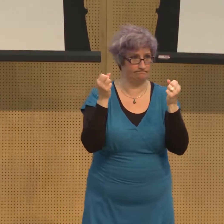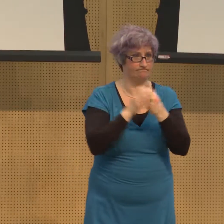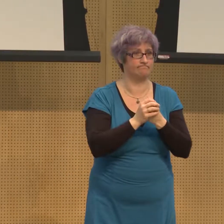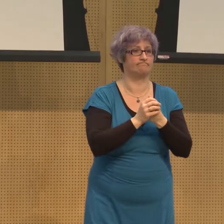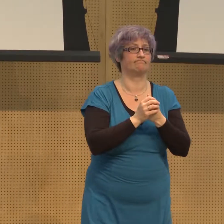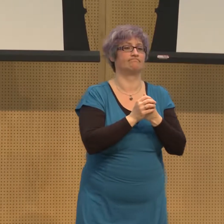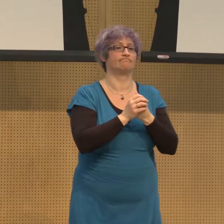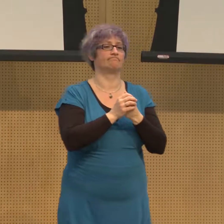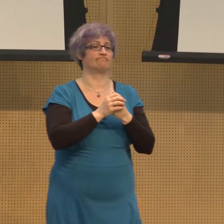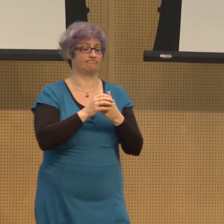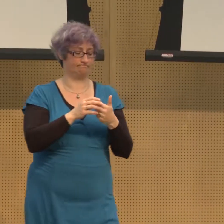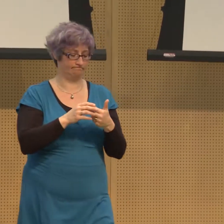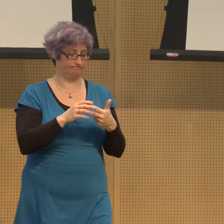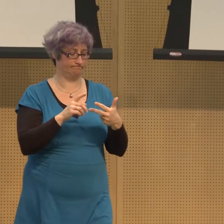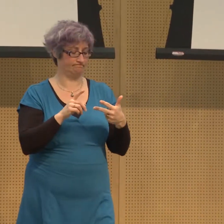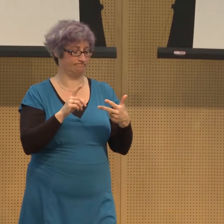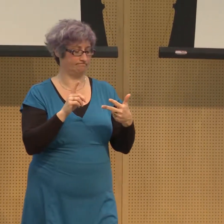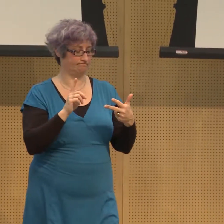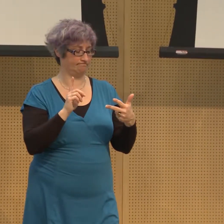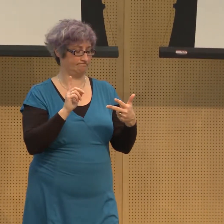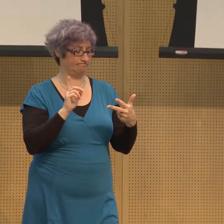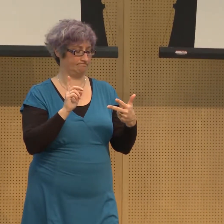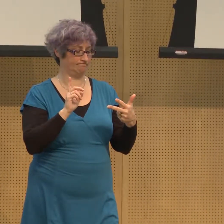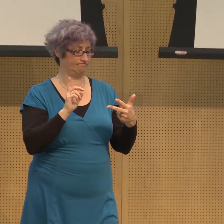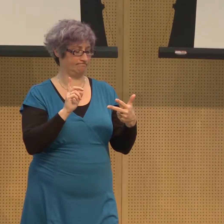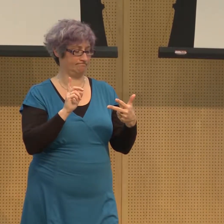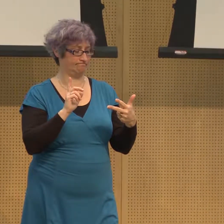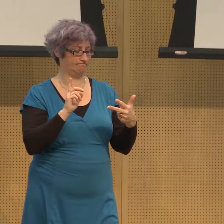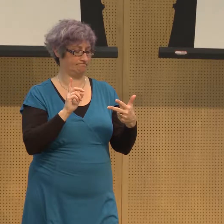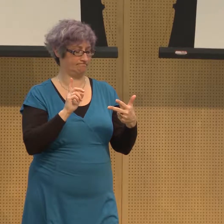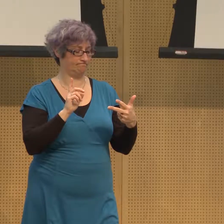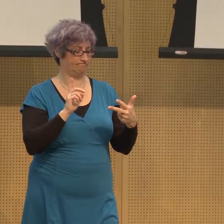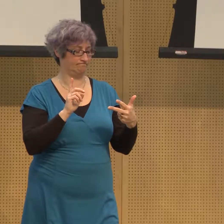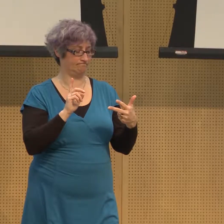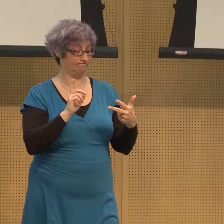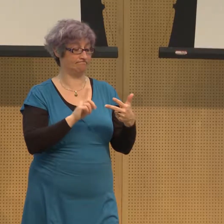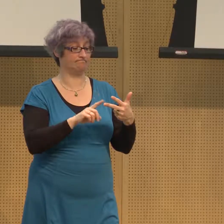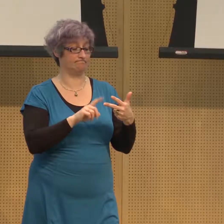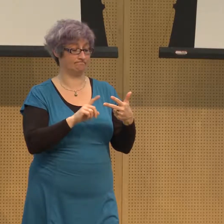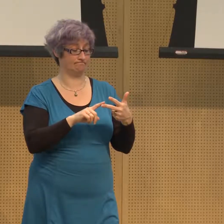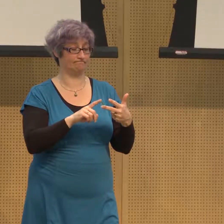It's basic sign language taught to these individuals.